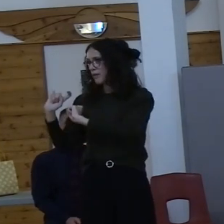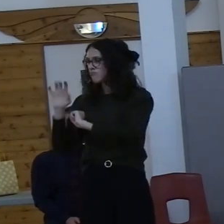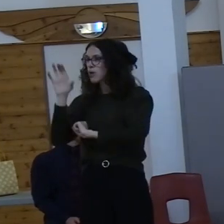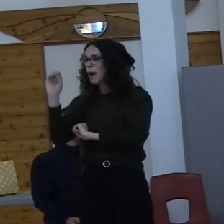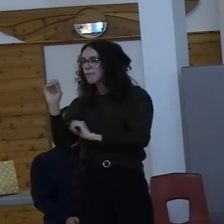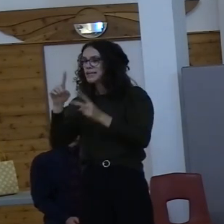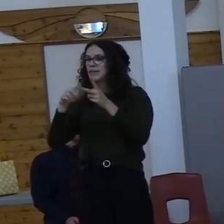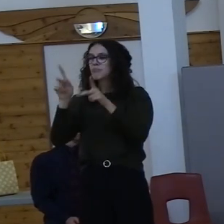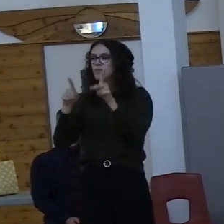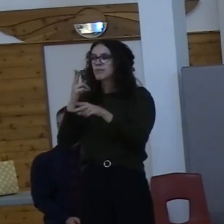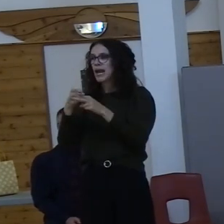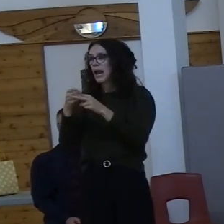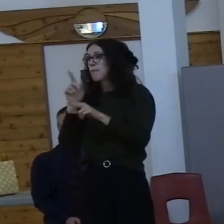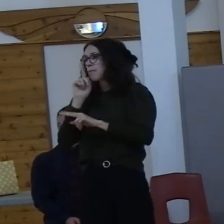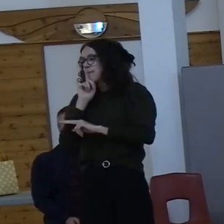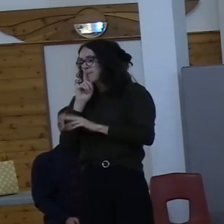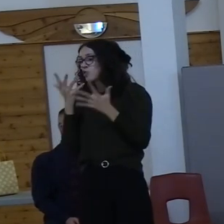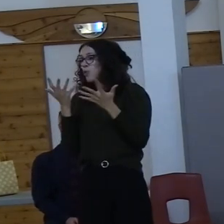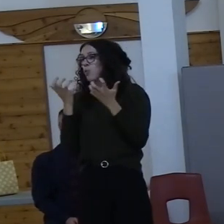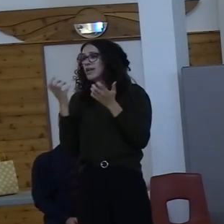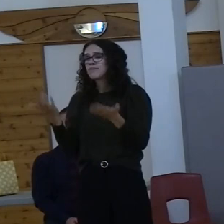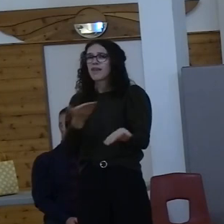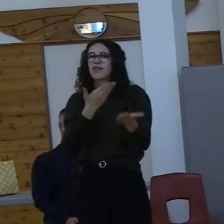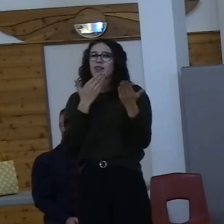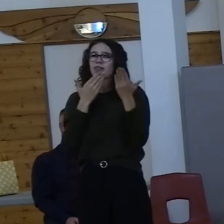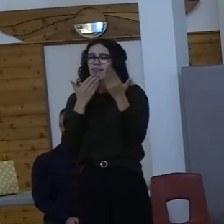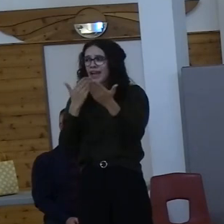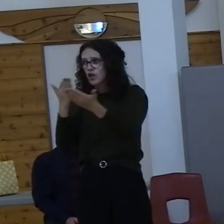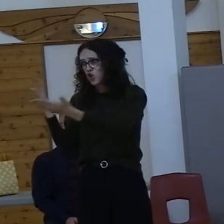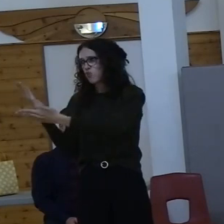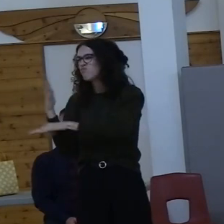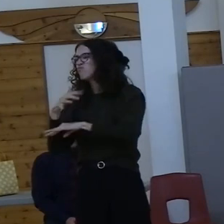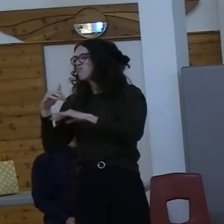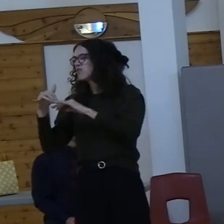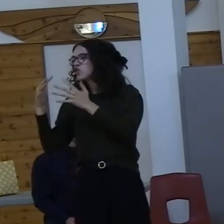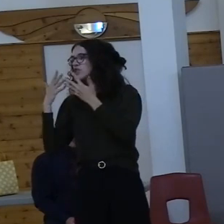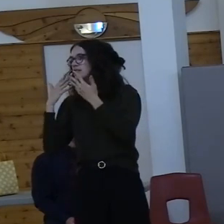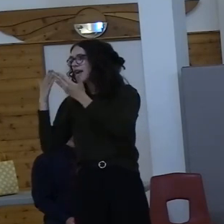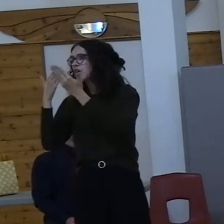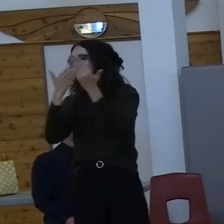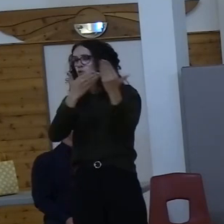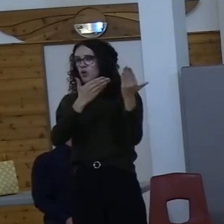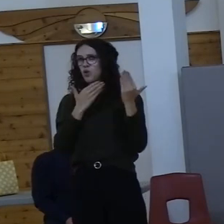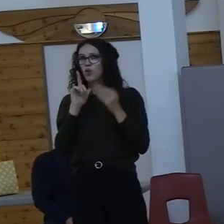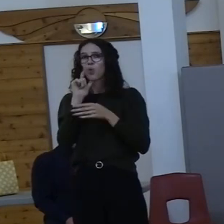And so we just want to say wado, miigwech, all the thank yous to everyone who donated.